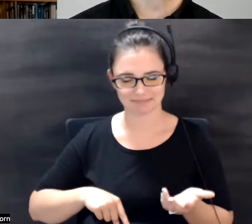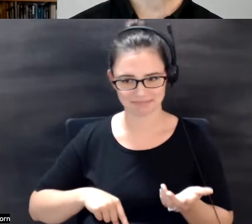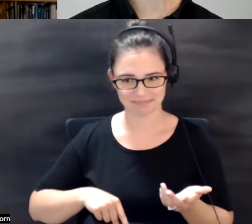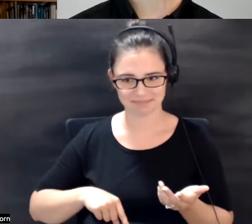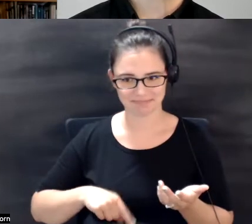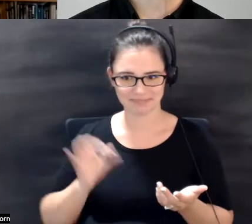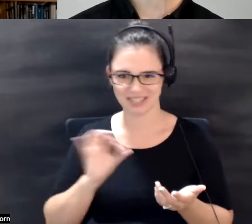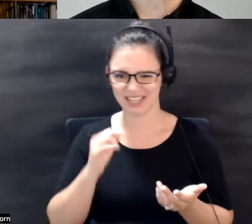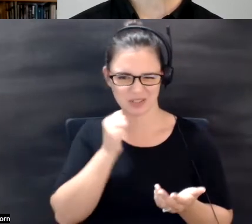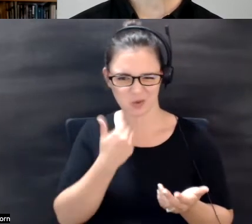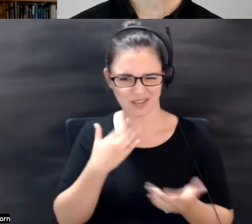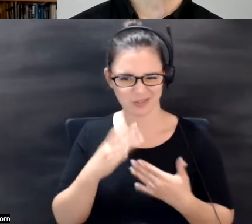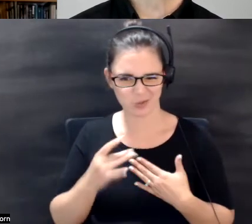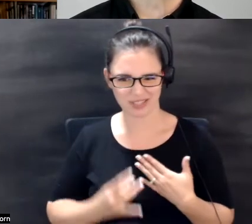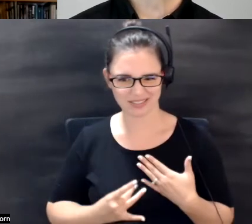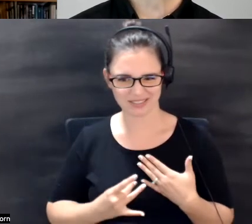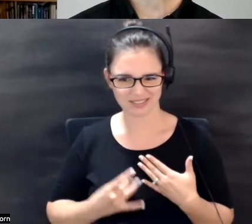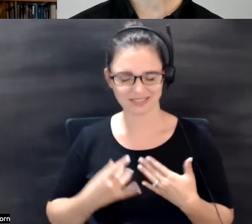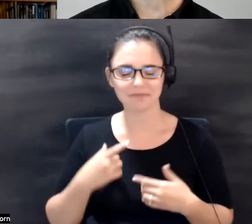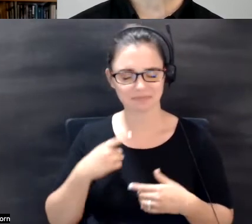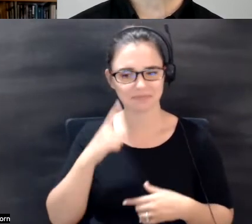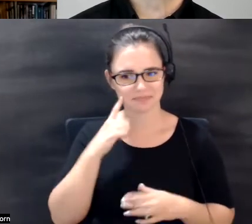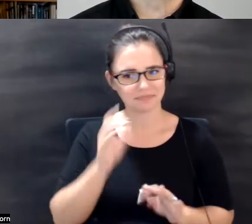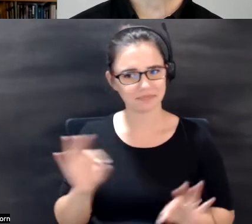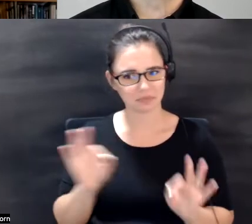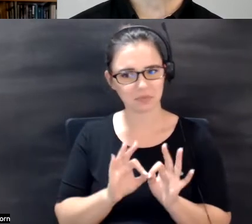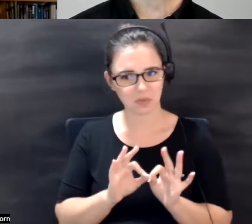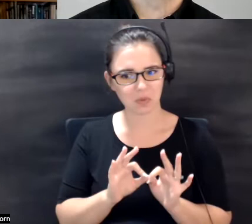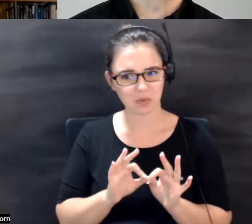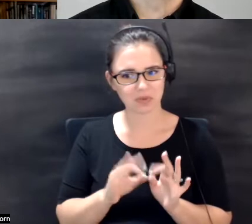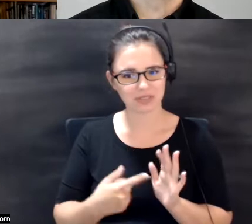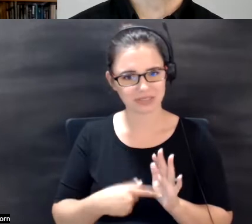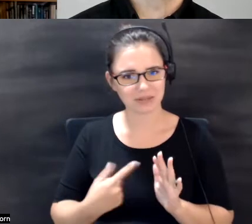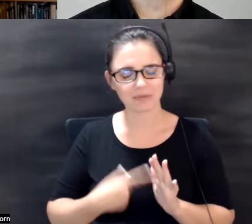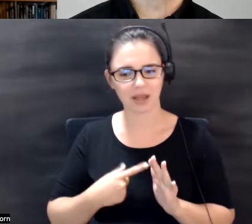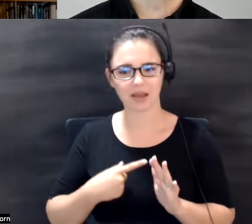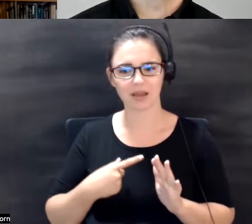And, and I do think it's important, sometimes, to, to reframe things, or to